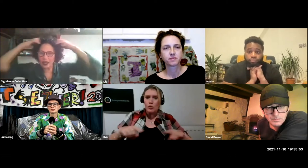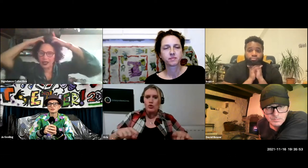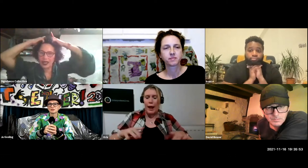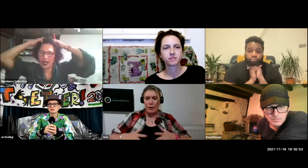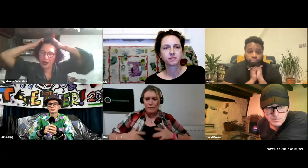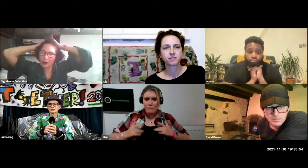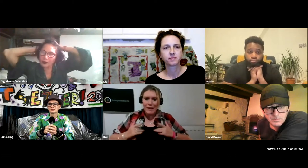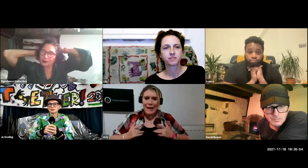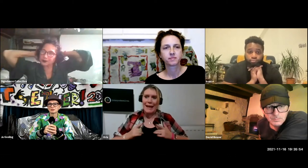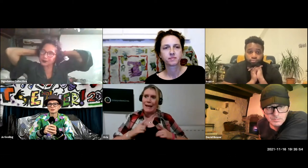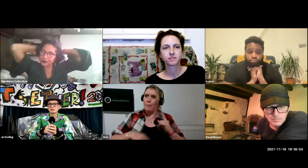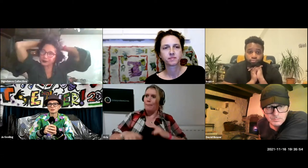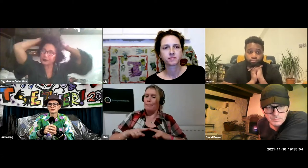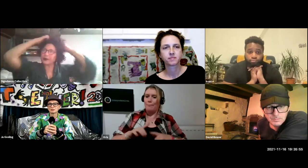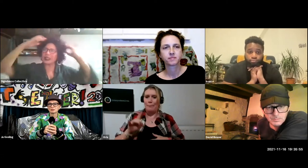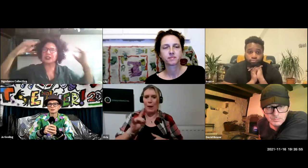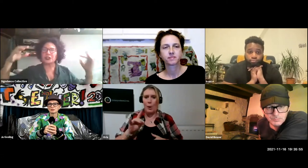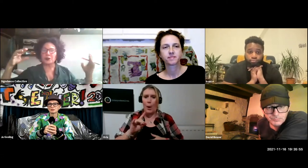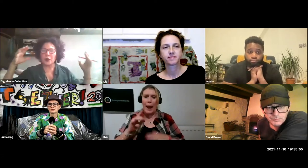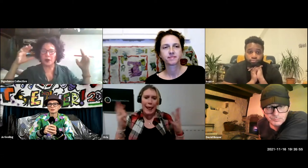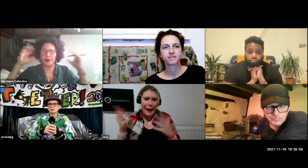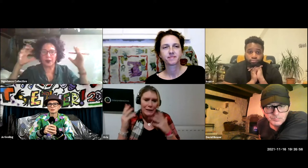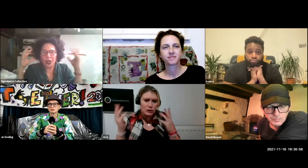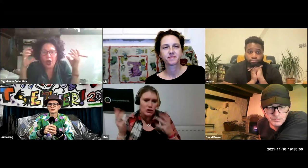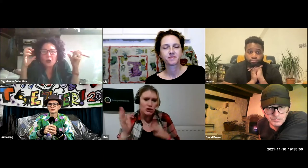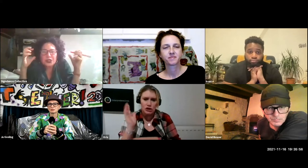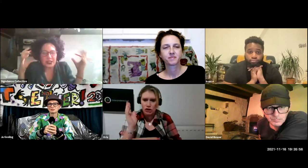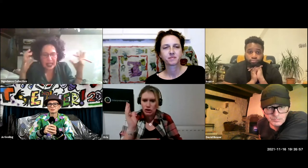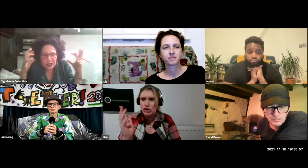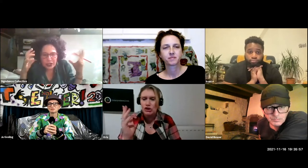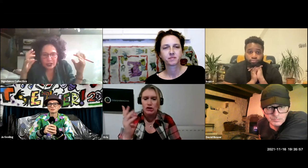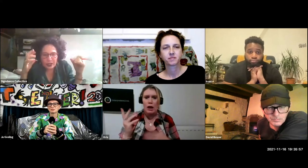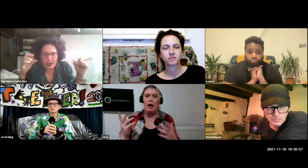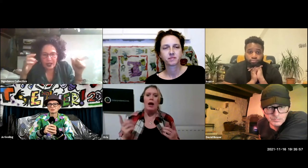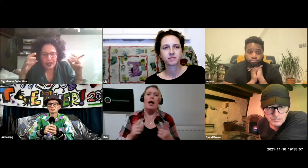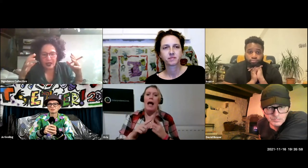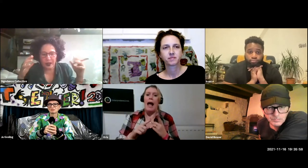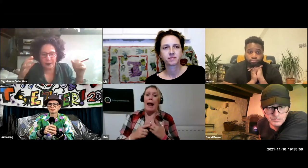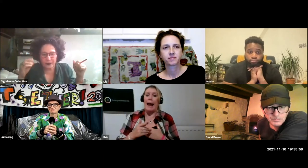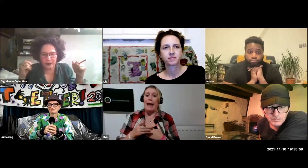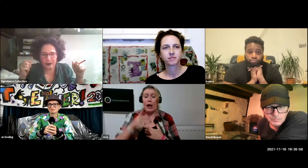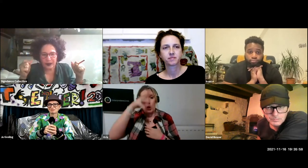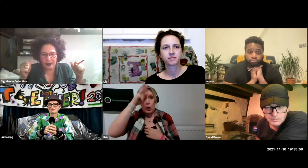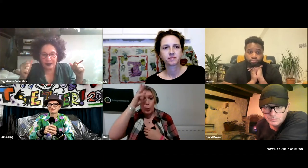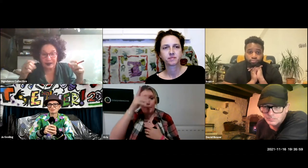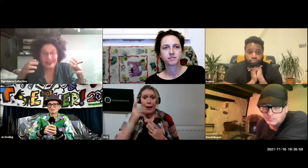and then of course we because we have